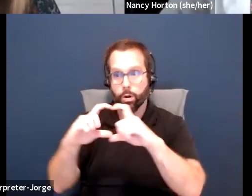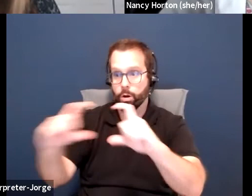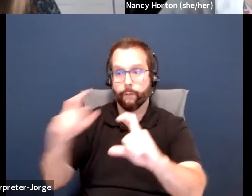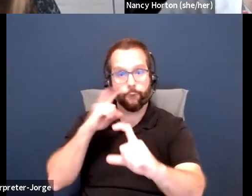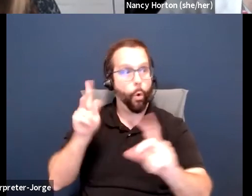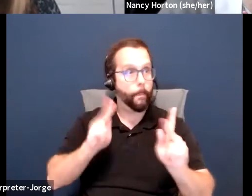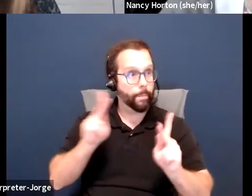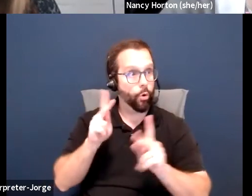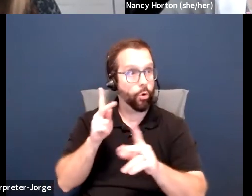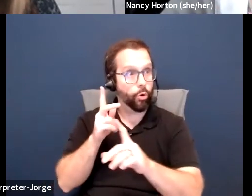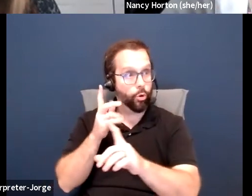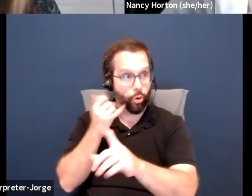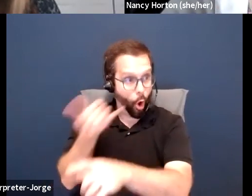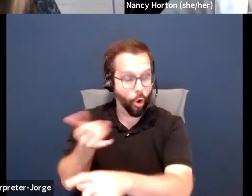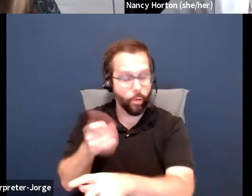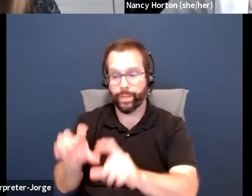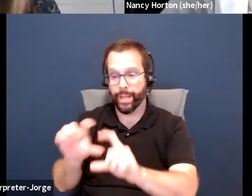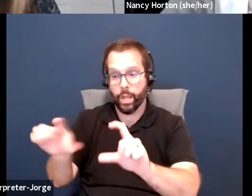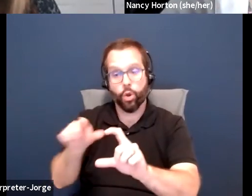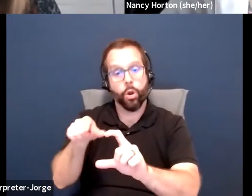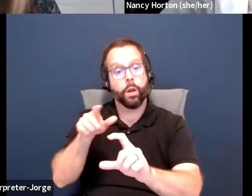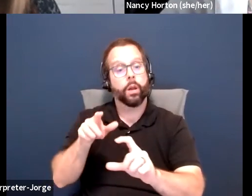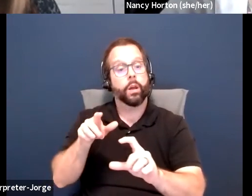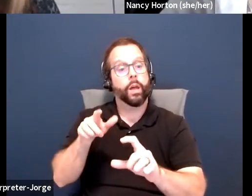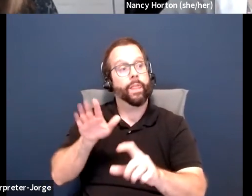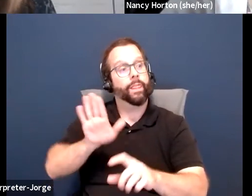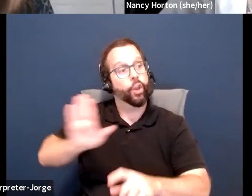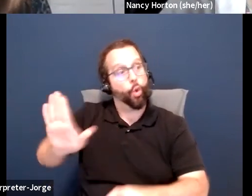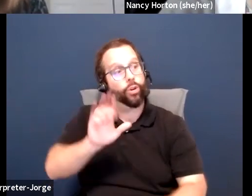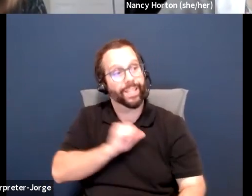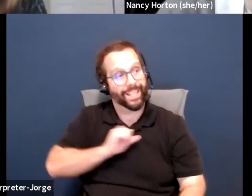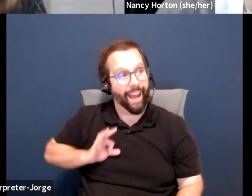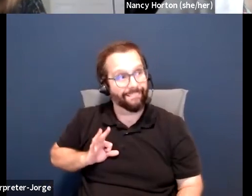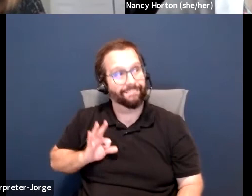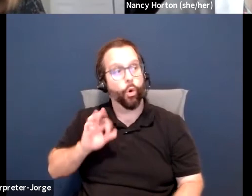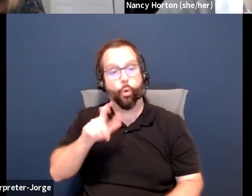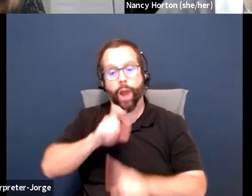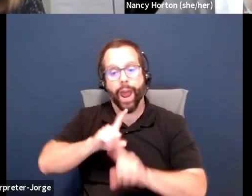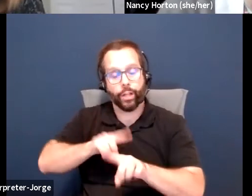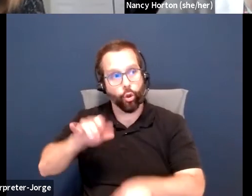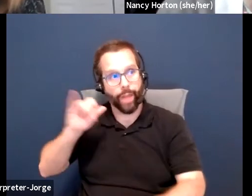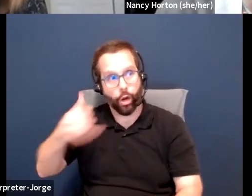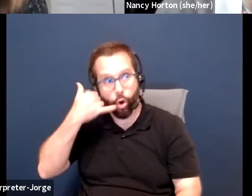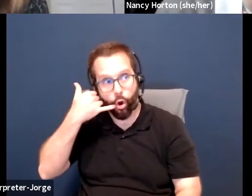number for people to call, then people who answer that phone line should have this kind of information so that they